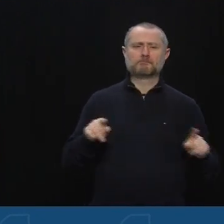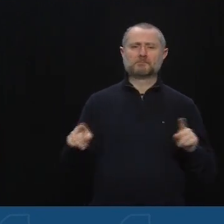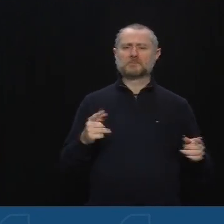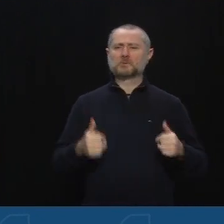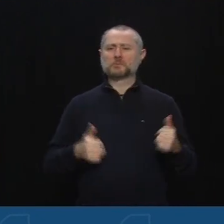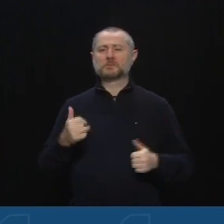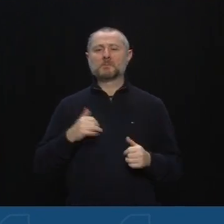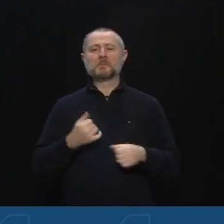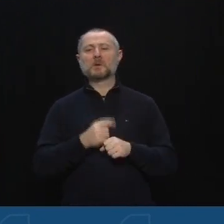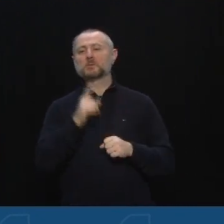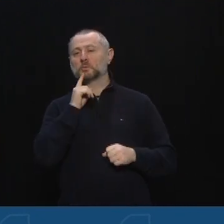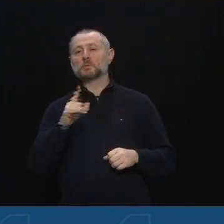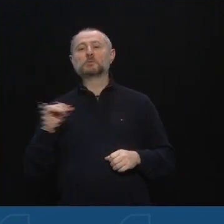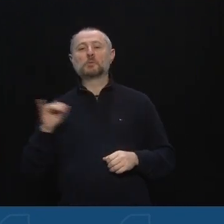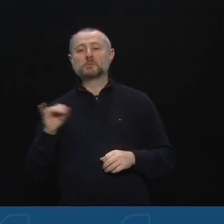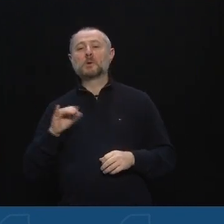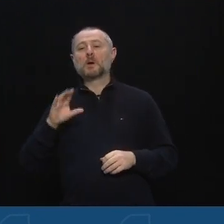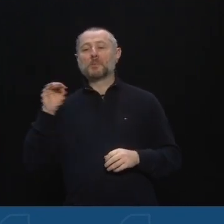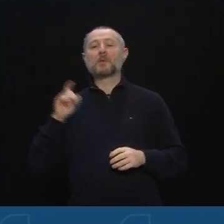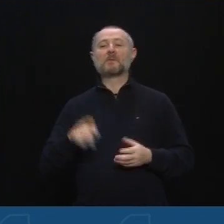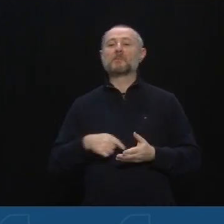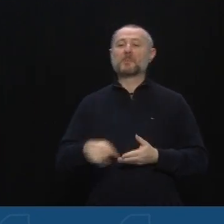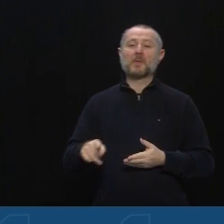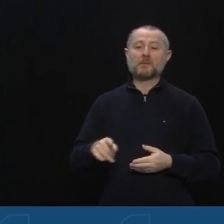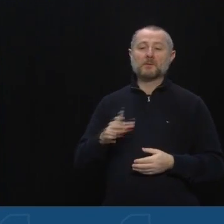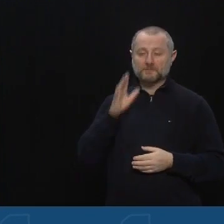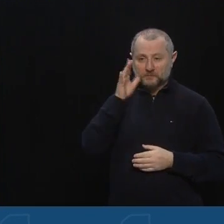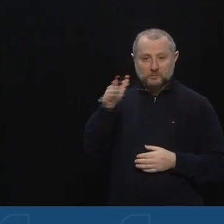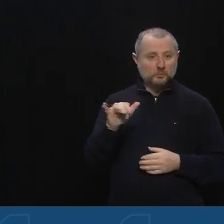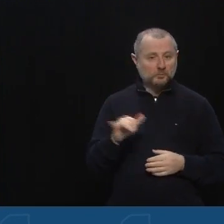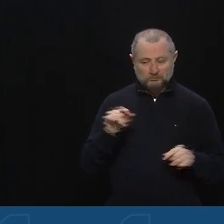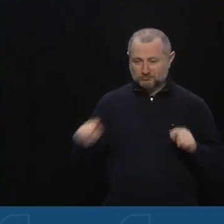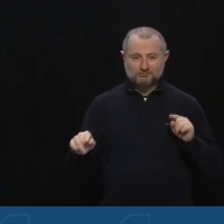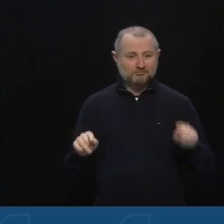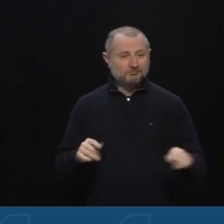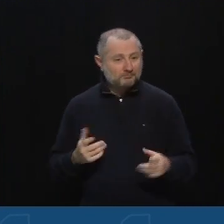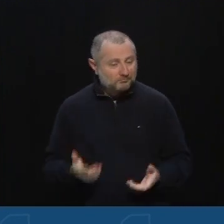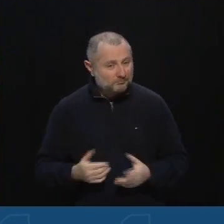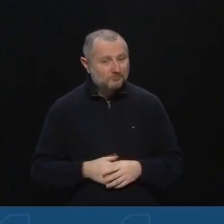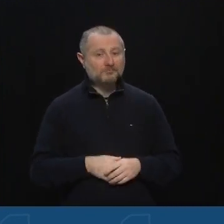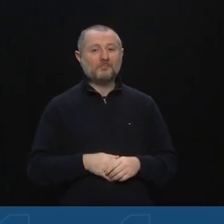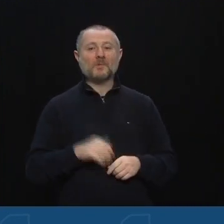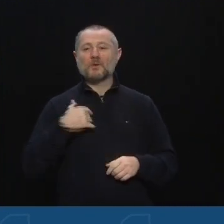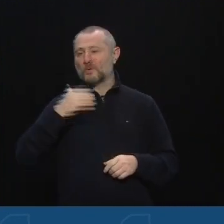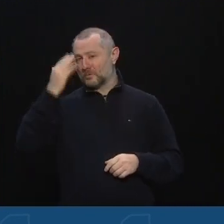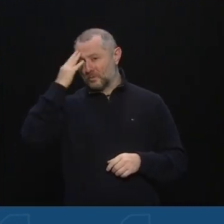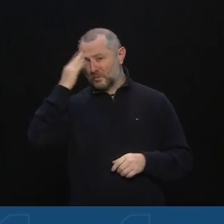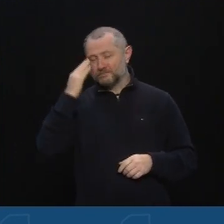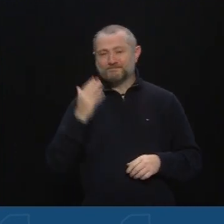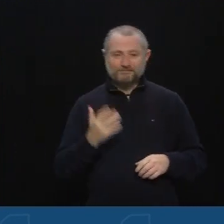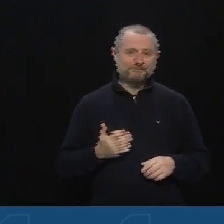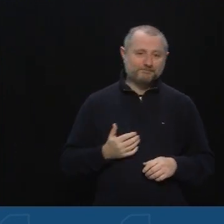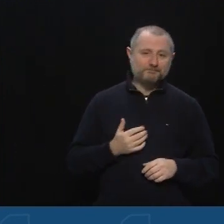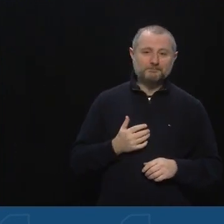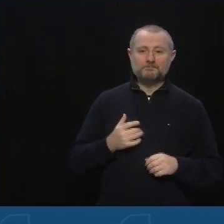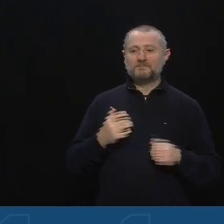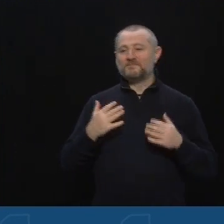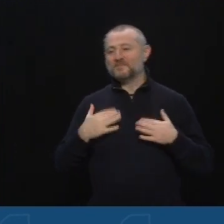TESTED POSITIVE, WHO MAY HAVE LINGER HEALTH EFFECT? WE HAVE TO MAKE SHU URE INSURANCE COMPANIES ARE GOING TO COVER THIS INTO THE FUTURE AS WELL.